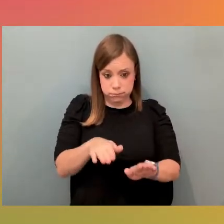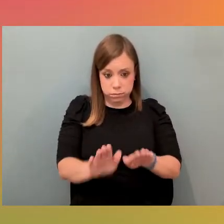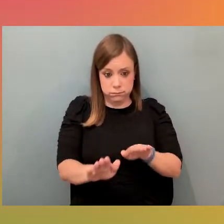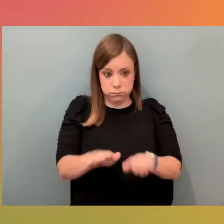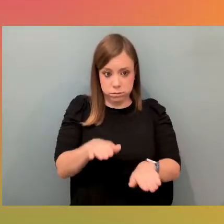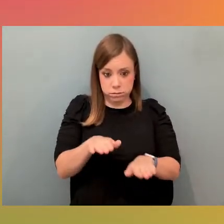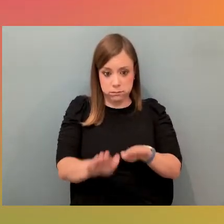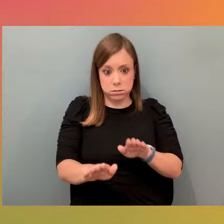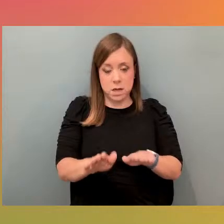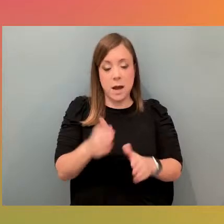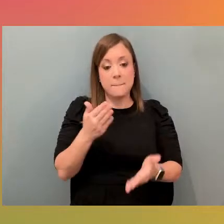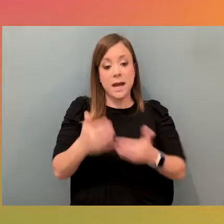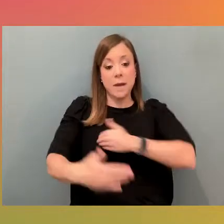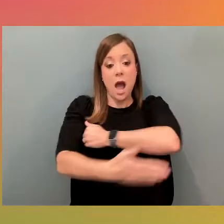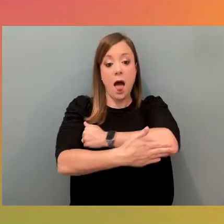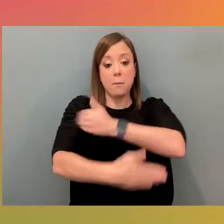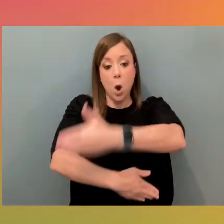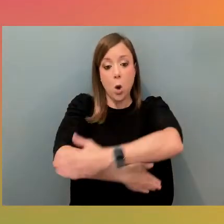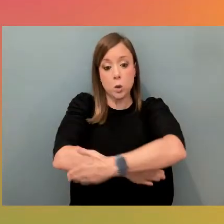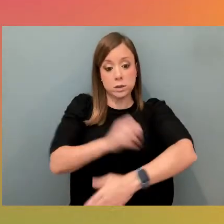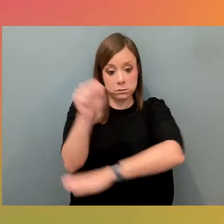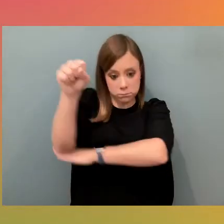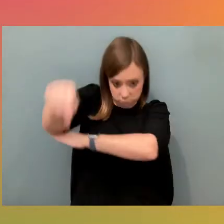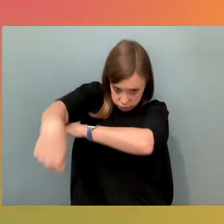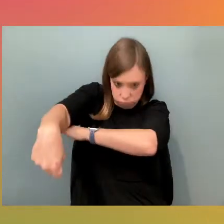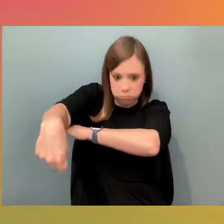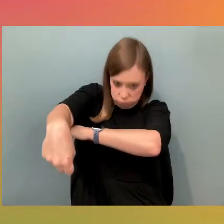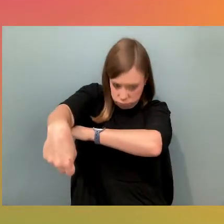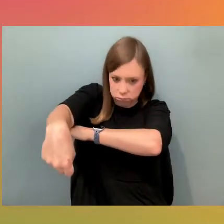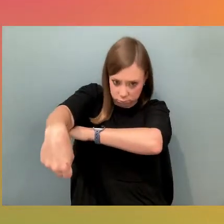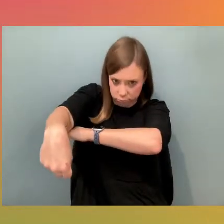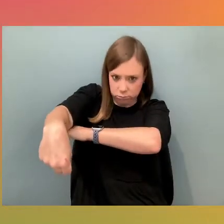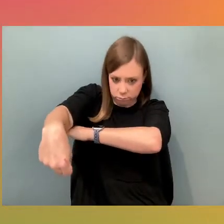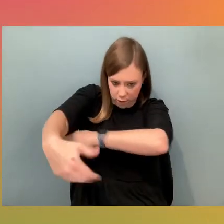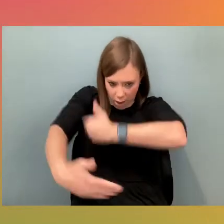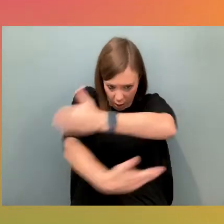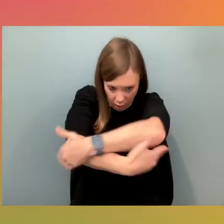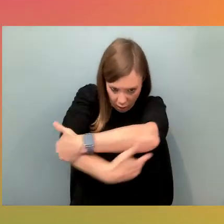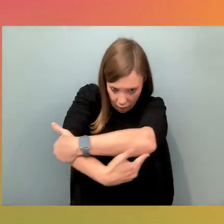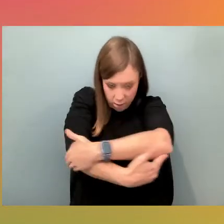HERE SHIFT THE WEIGHT AROUND. MAYBE YOU HOLD OFF AS ELBOWS